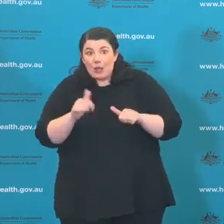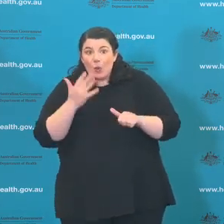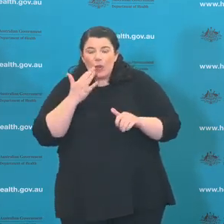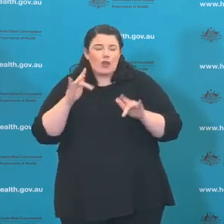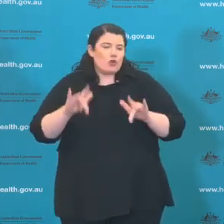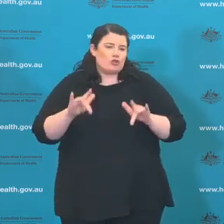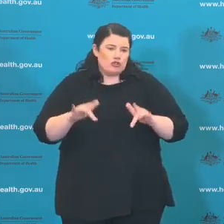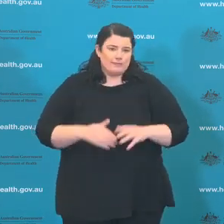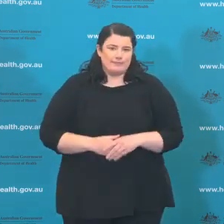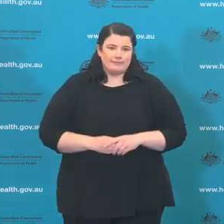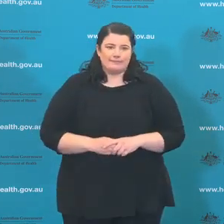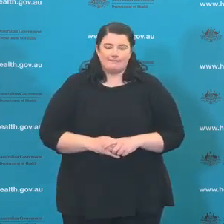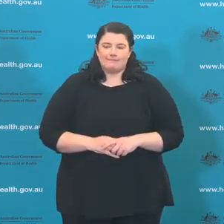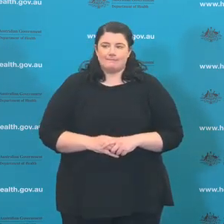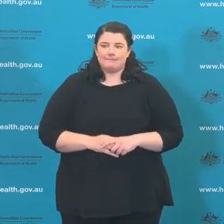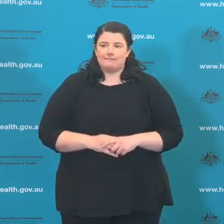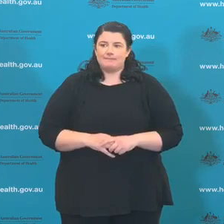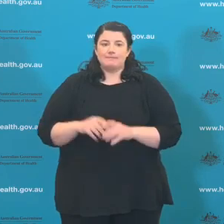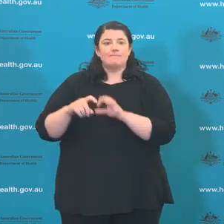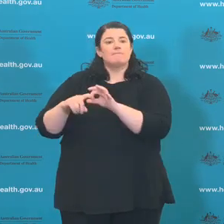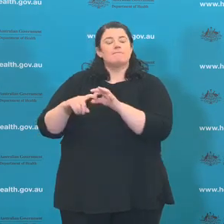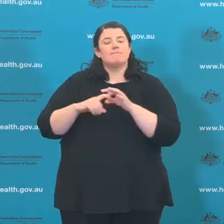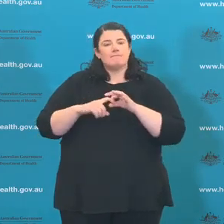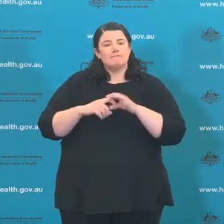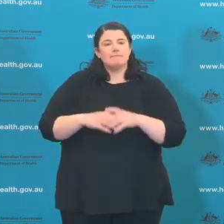Reporter: Some reporting around this morning around one of the centre pieces around